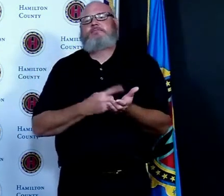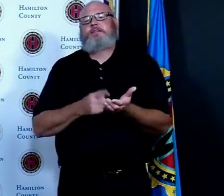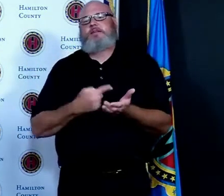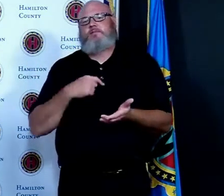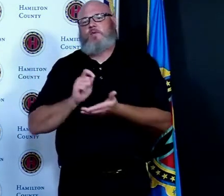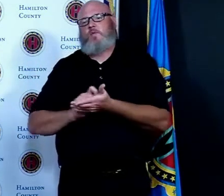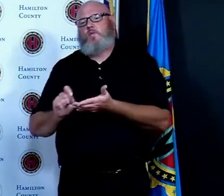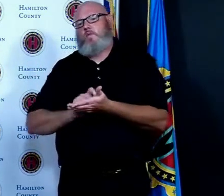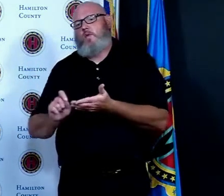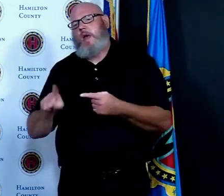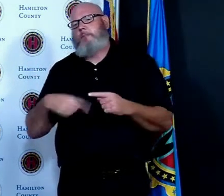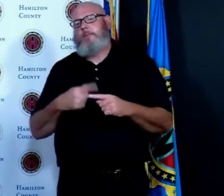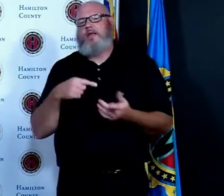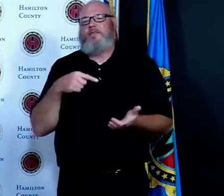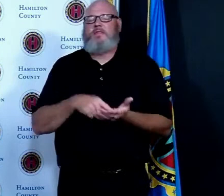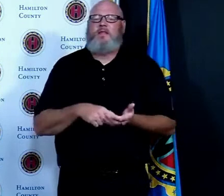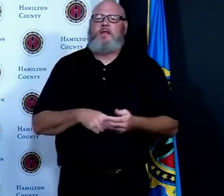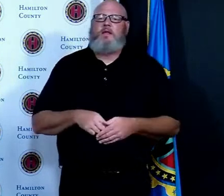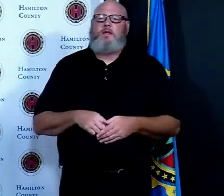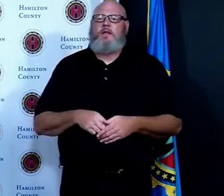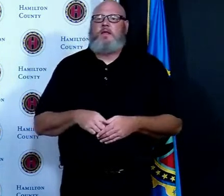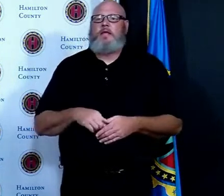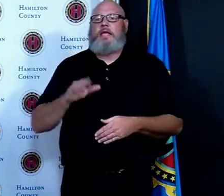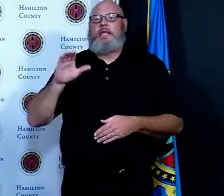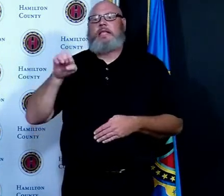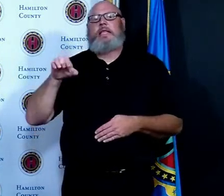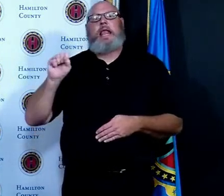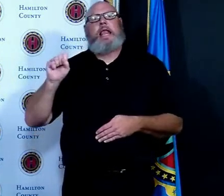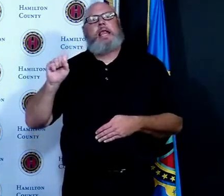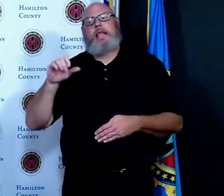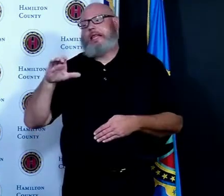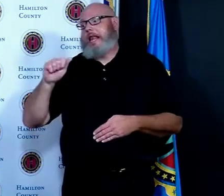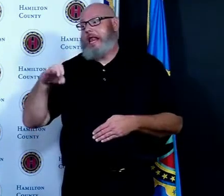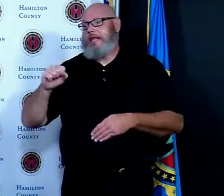well cases are up but you know that means we're testing more and I think you'd acknowledge at